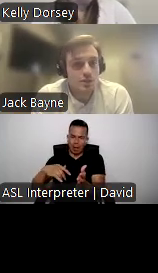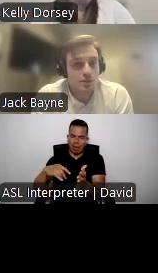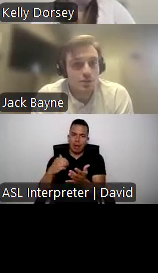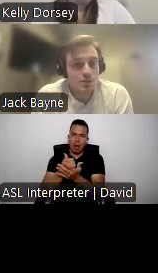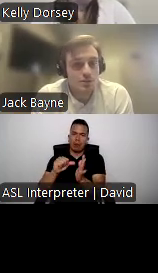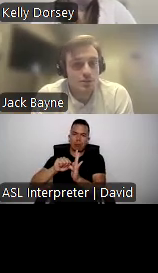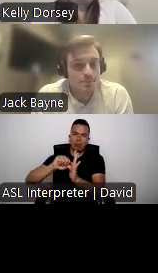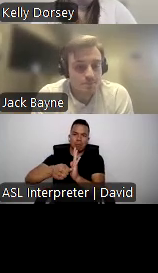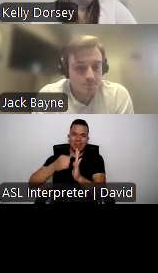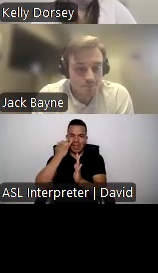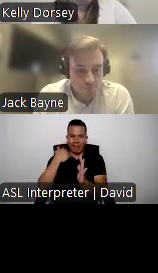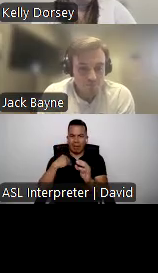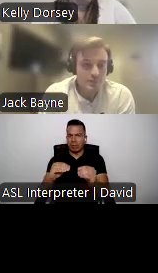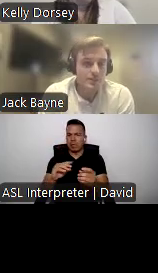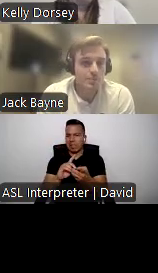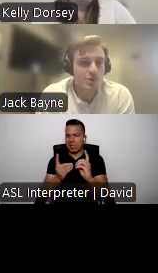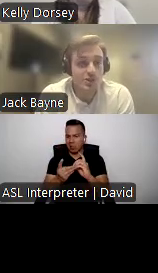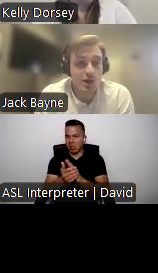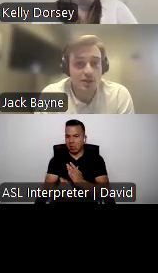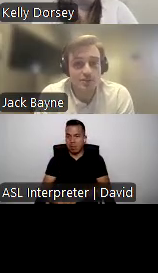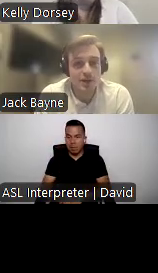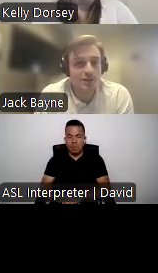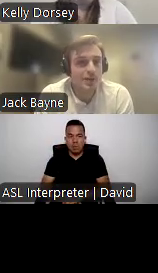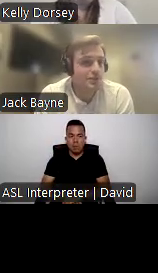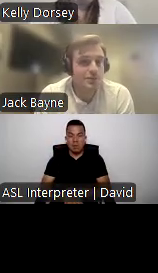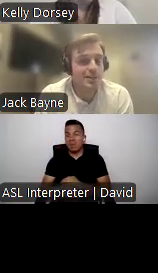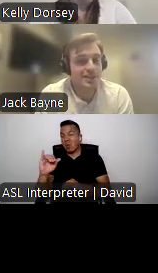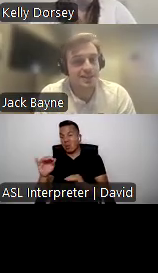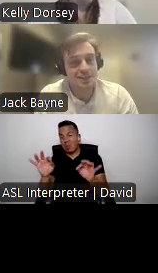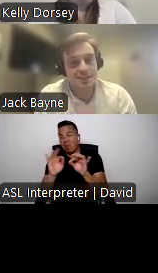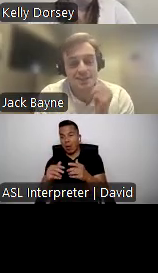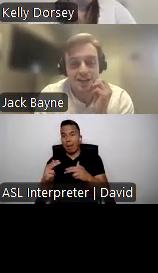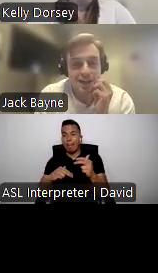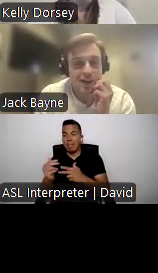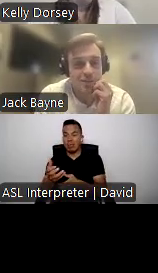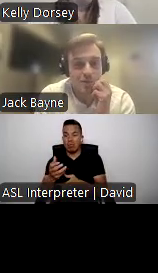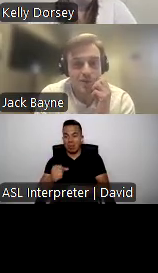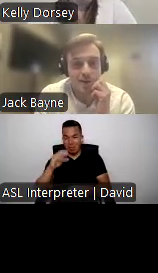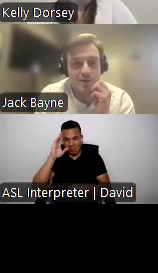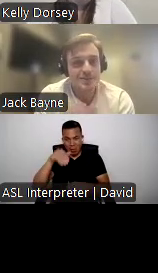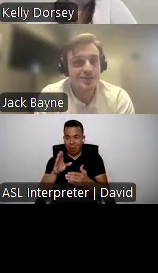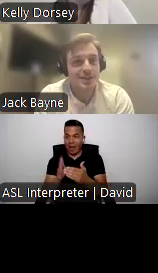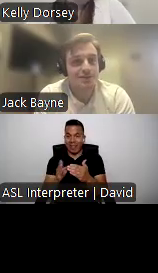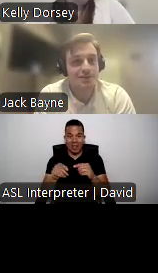digital skills. And building trust, right? I feel like by the end of this program, I was kind of